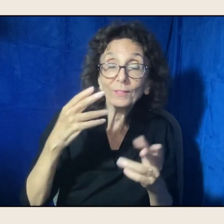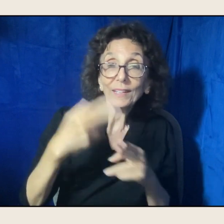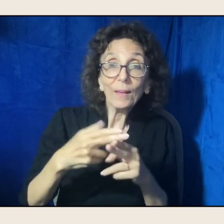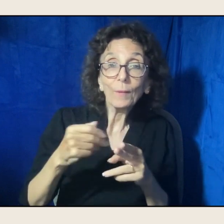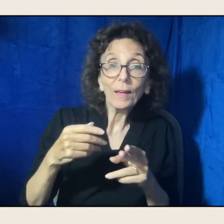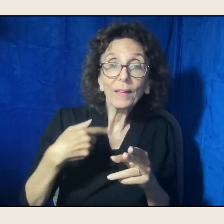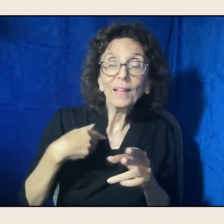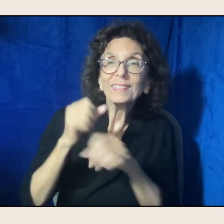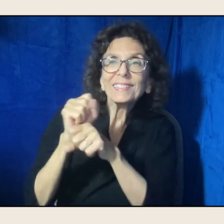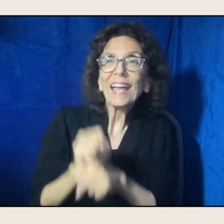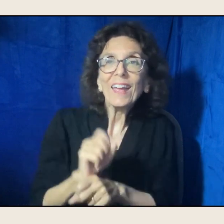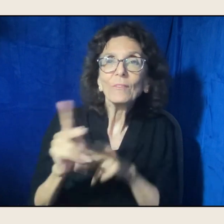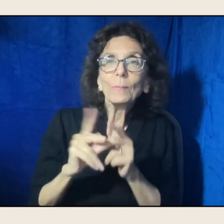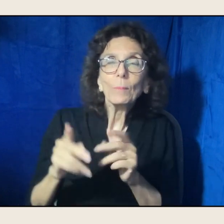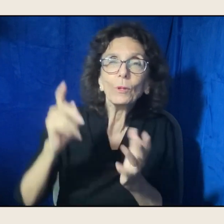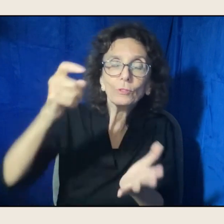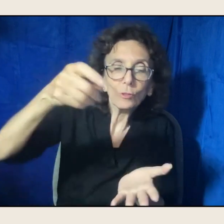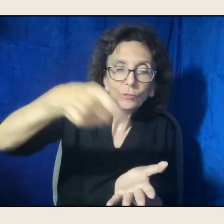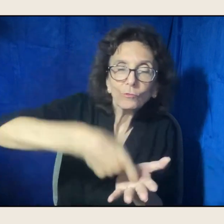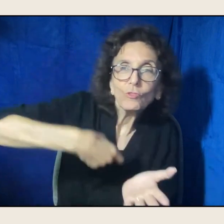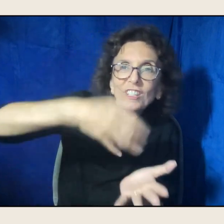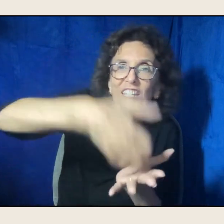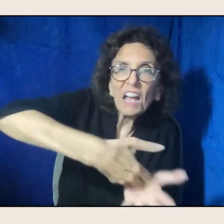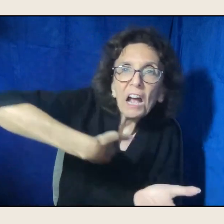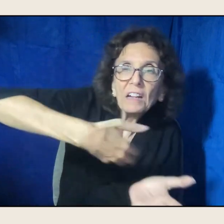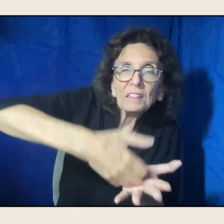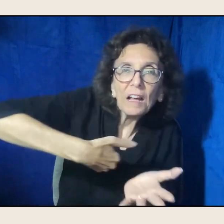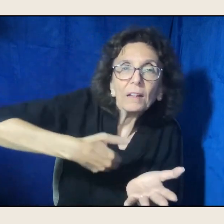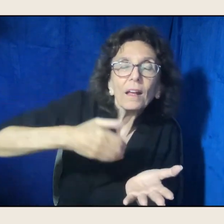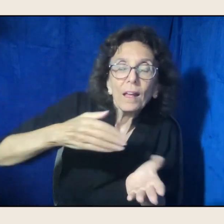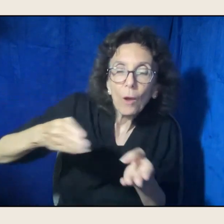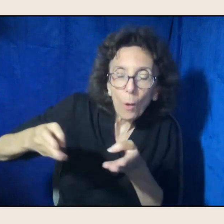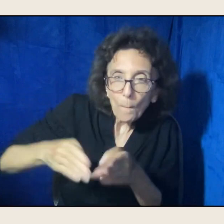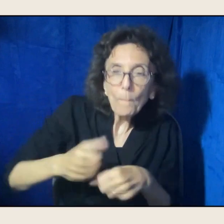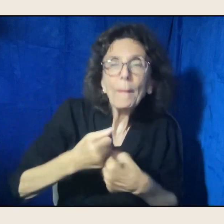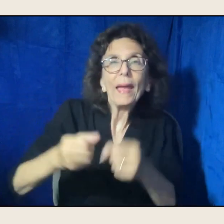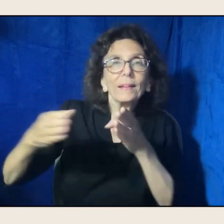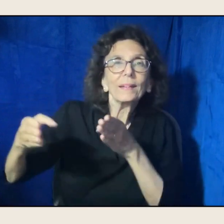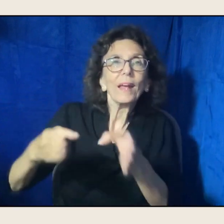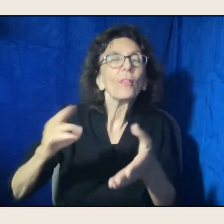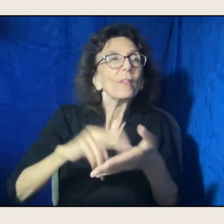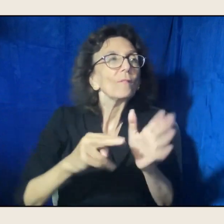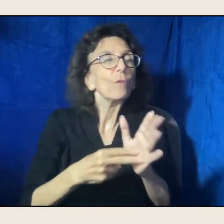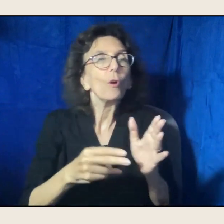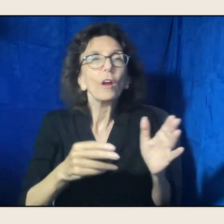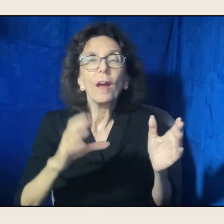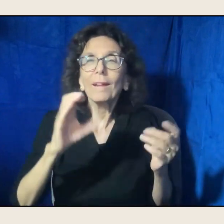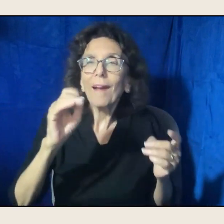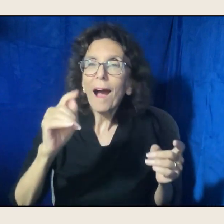to bring cotton from Georgia through the panhandle, to the Gulf. Where I'm from, it's just like a 15-minute drive from the Georgia border,